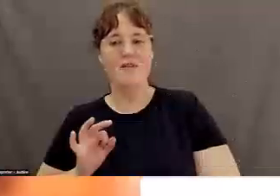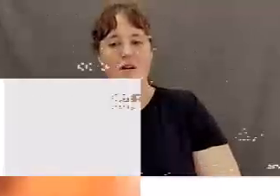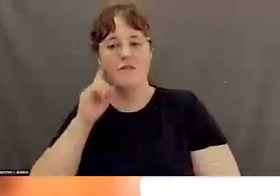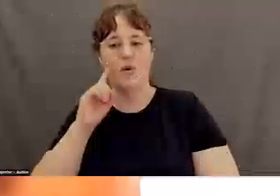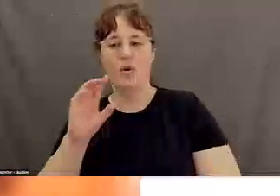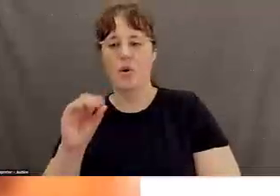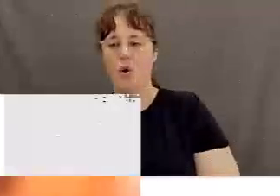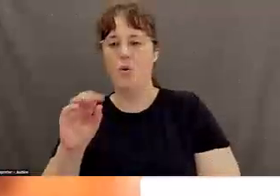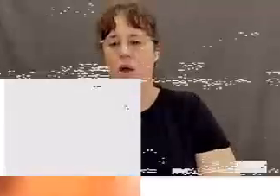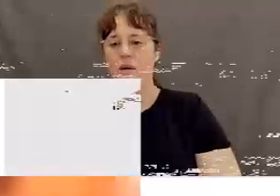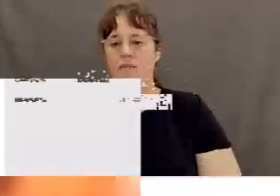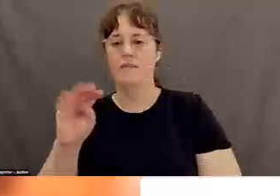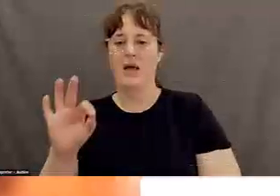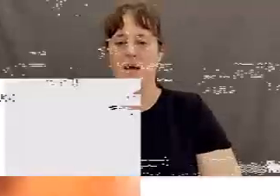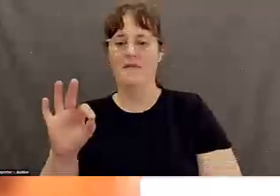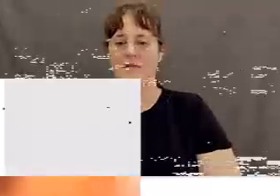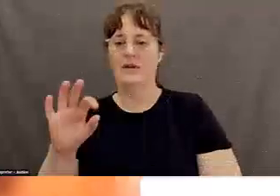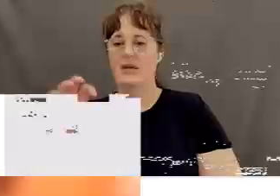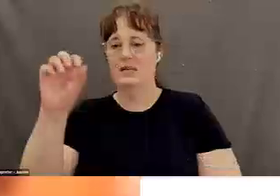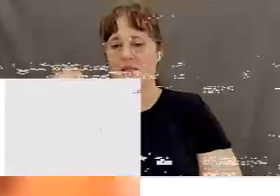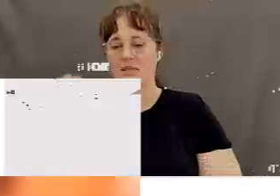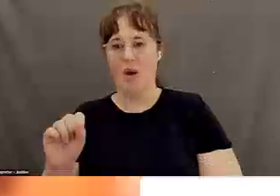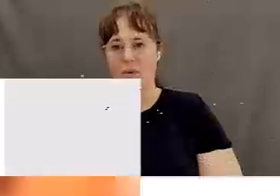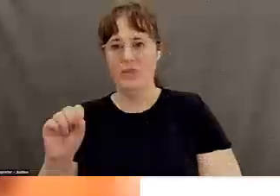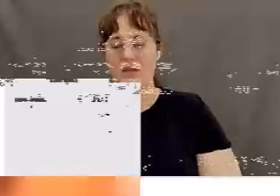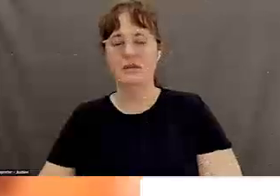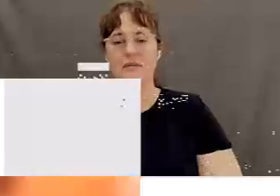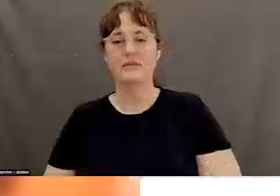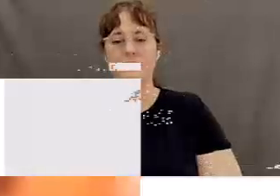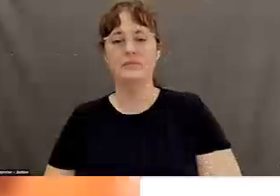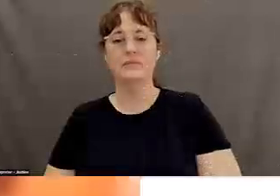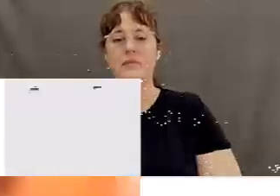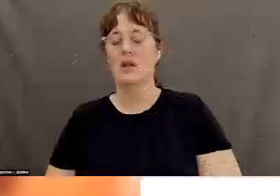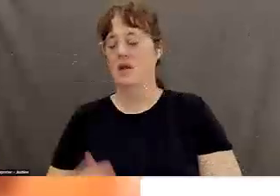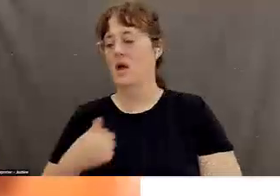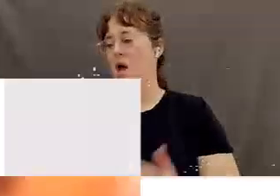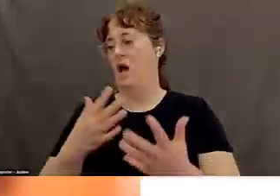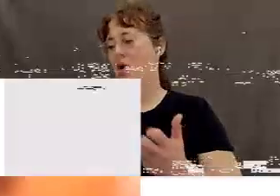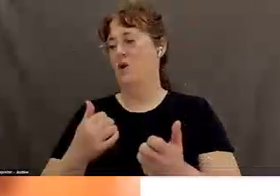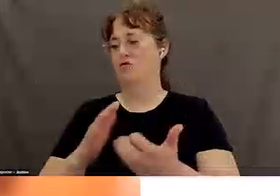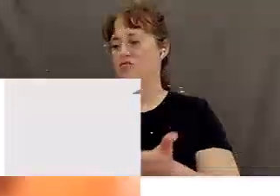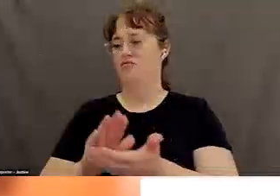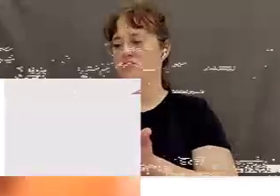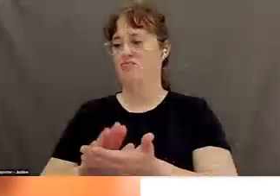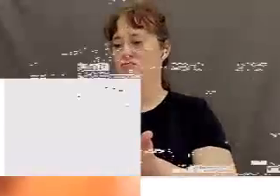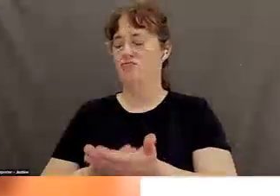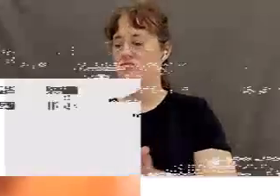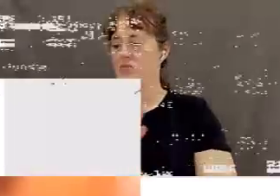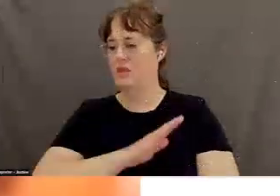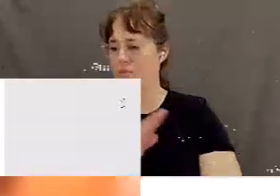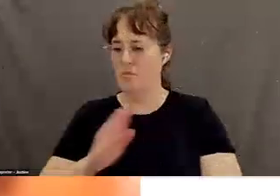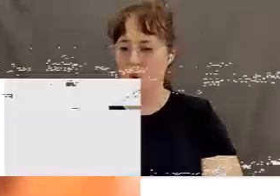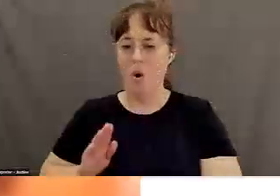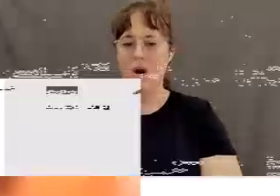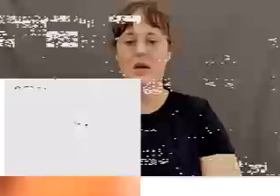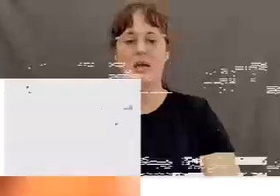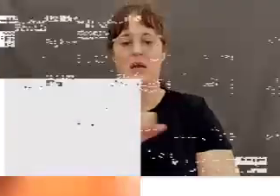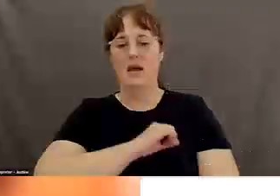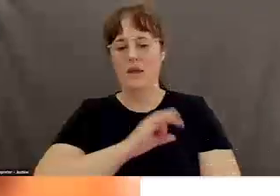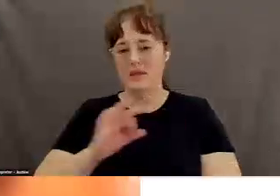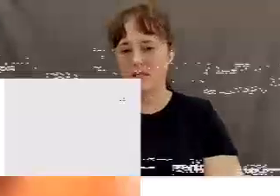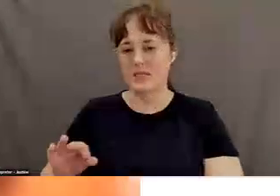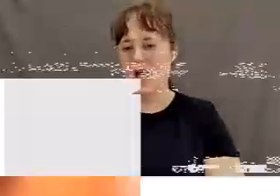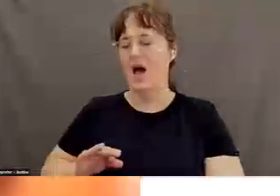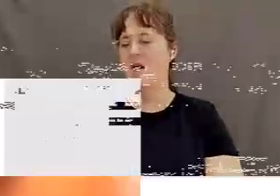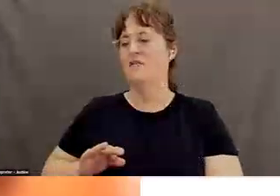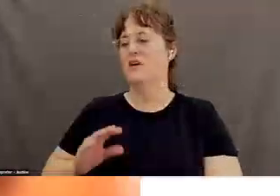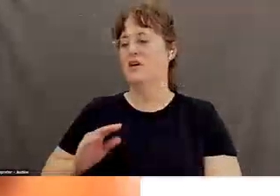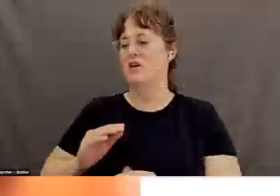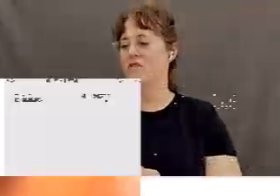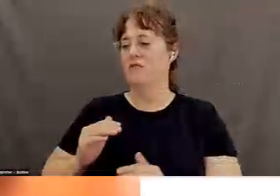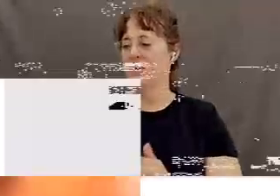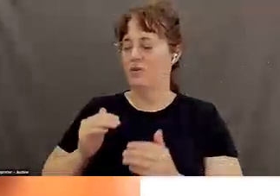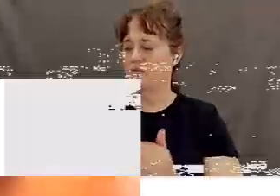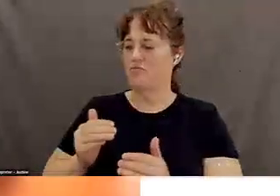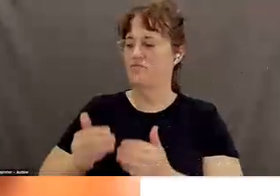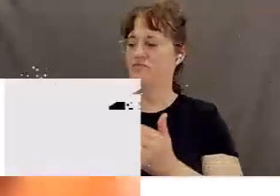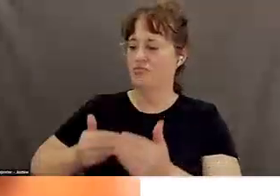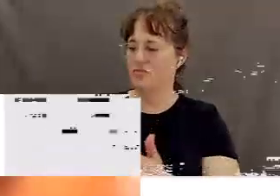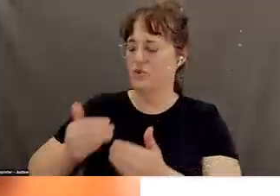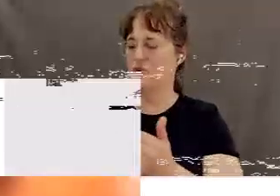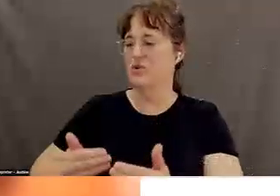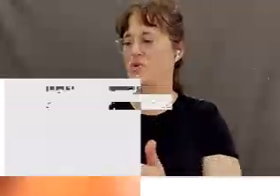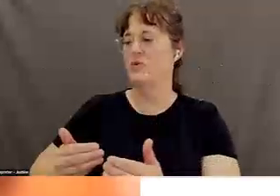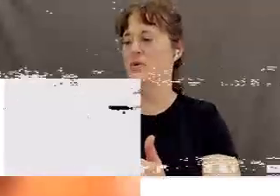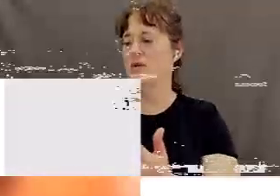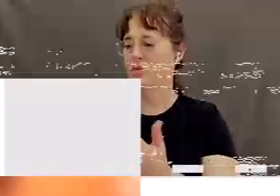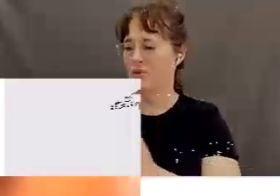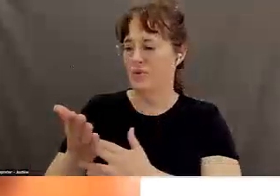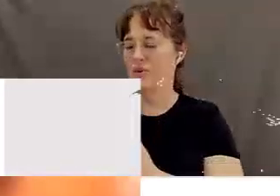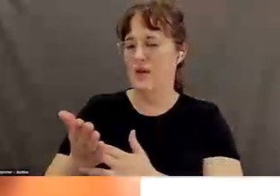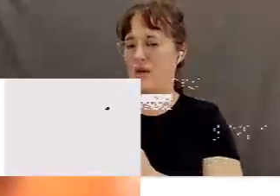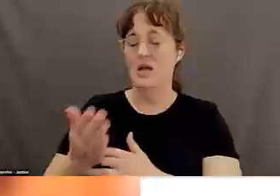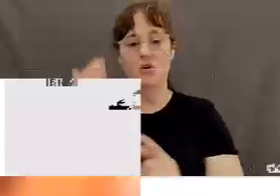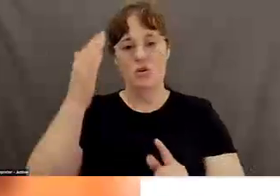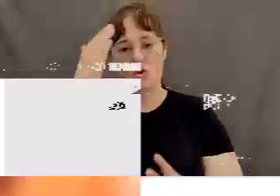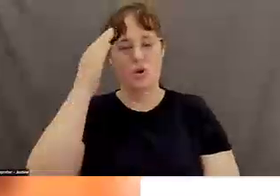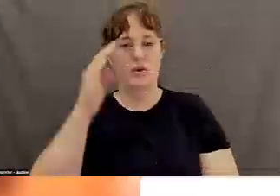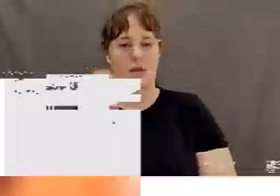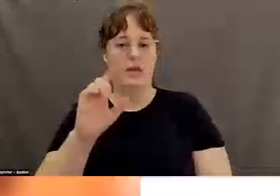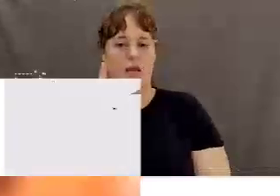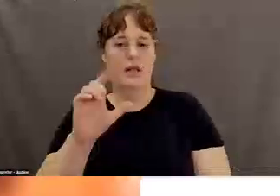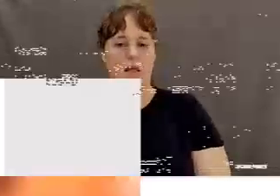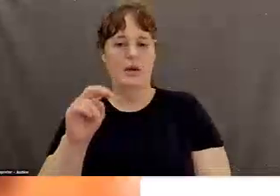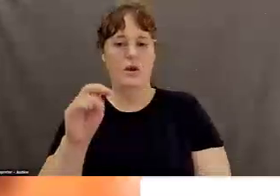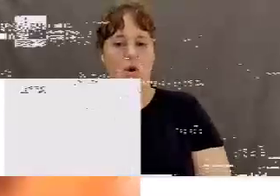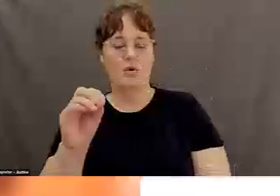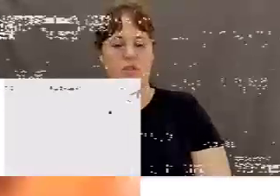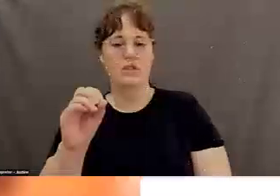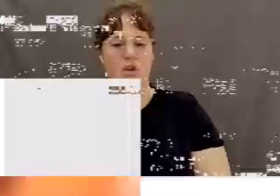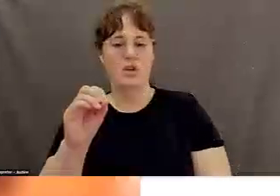Boardroom: I just want to commend staff and the board for moving this through the process. If anyone eats LNO's yogurt, that is a factory that was not acquired for OMF South.